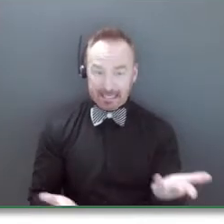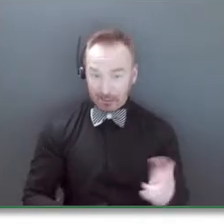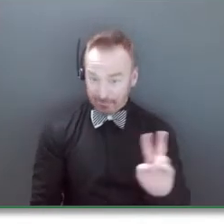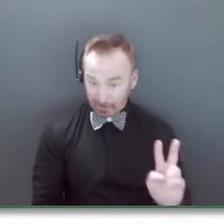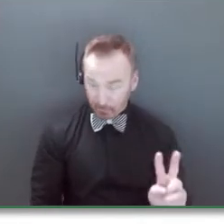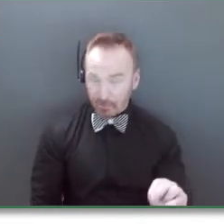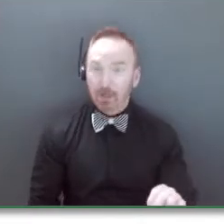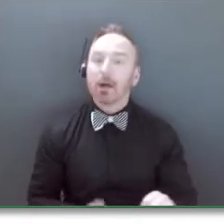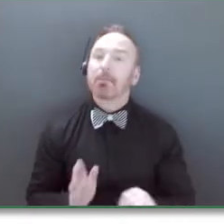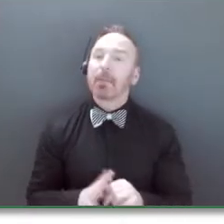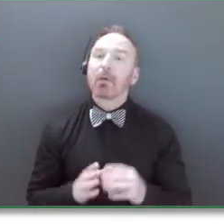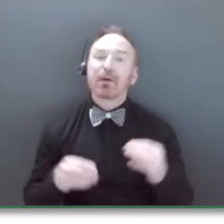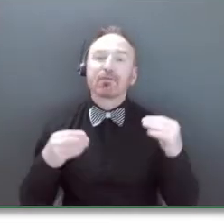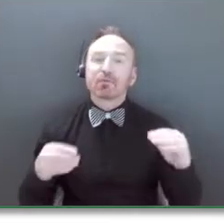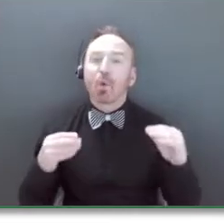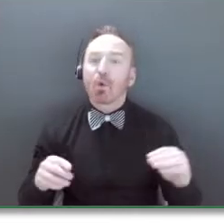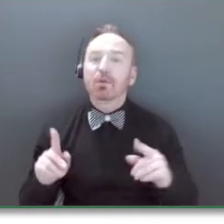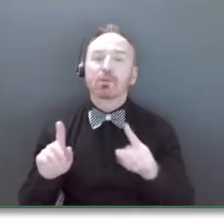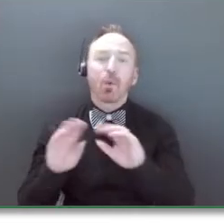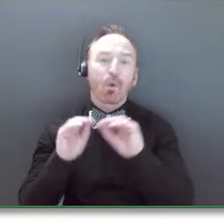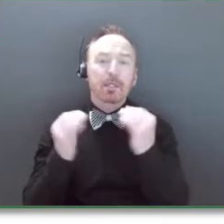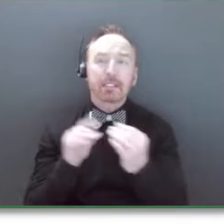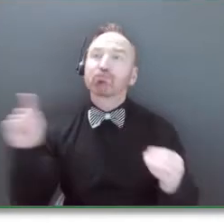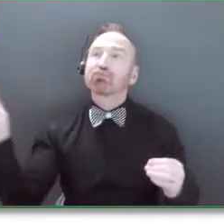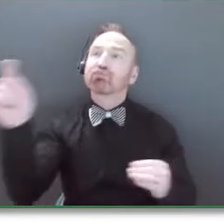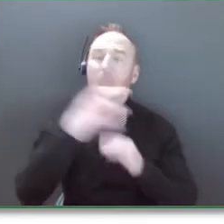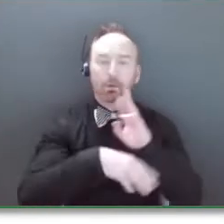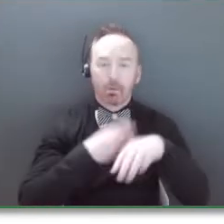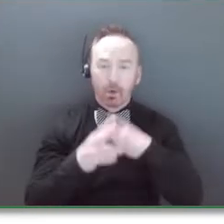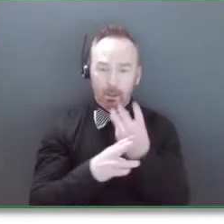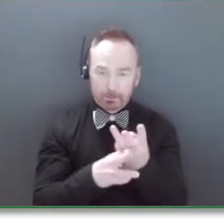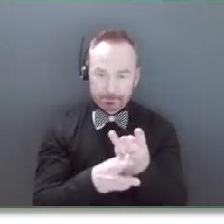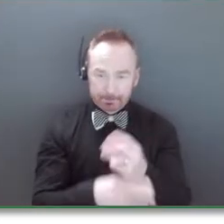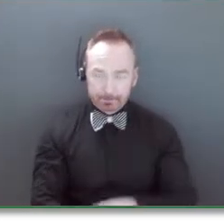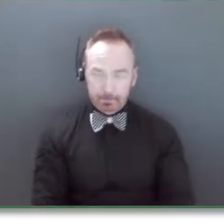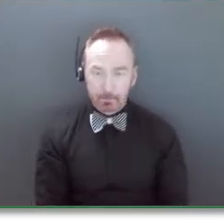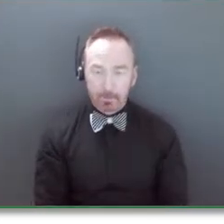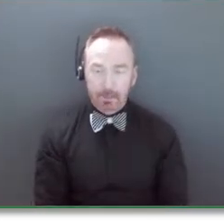organizations around the world and we continue to build it right here